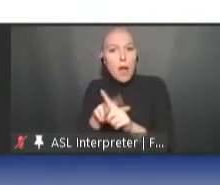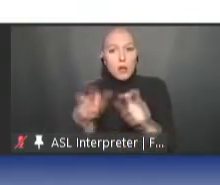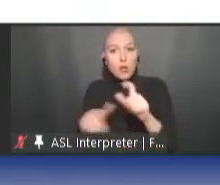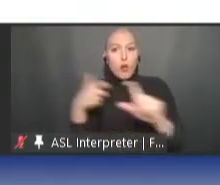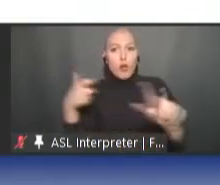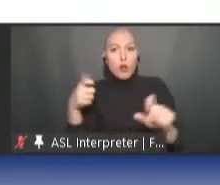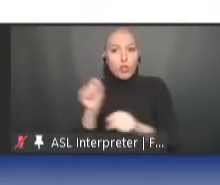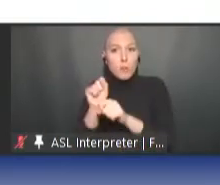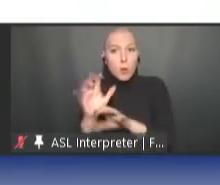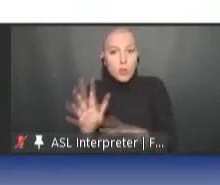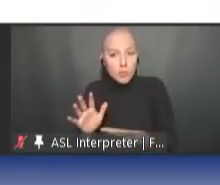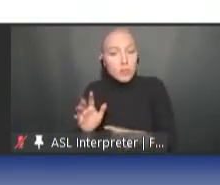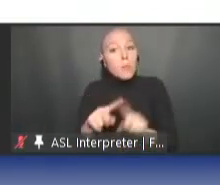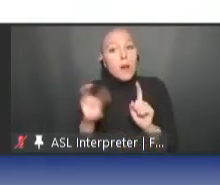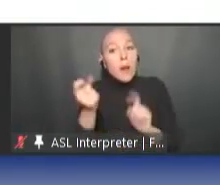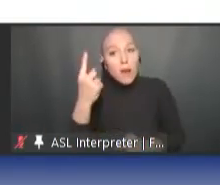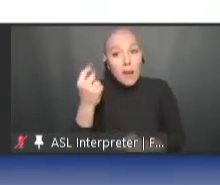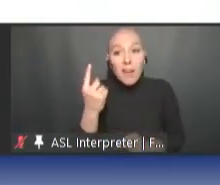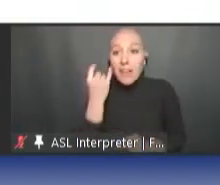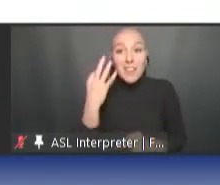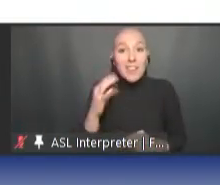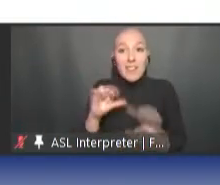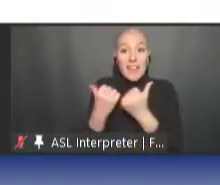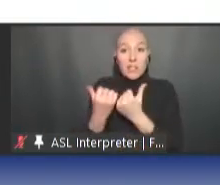can put in place other perhaps more narrowly tailored requirements.